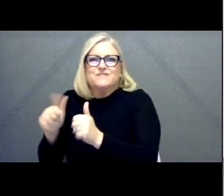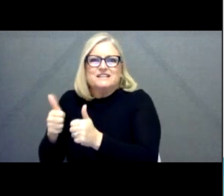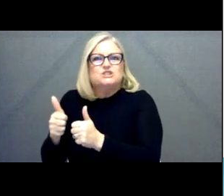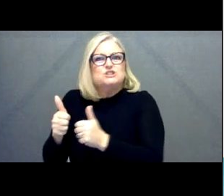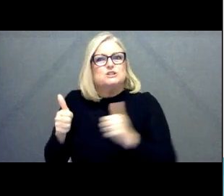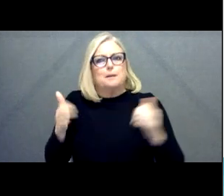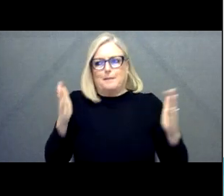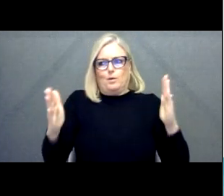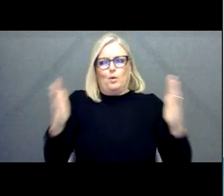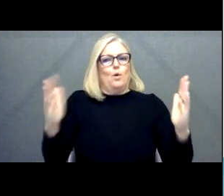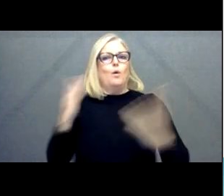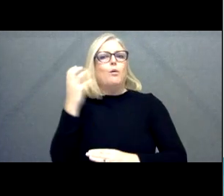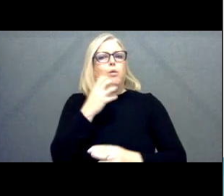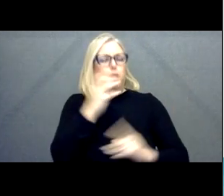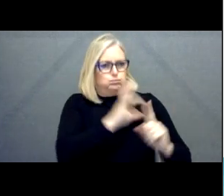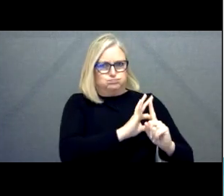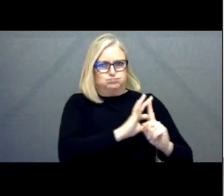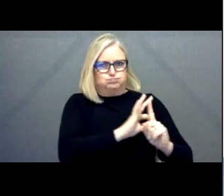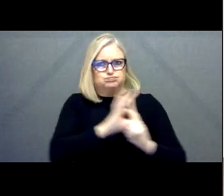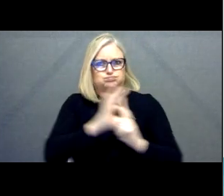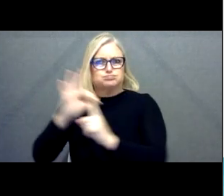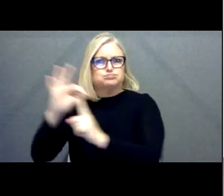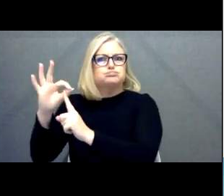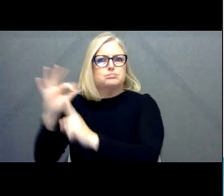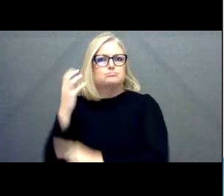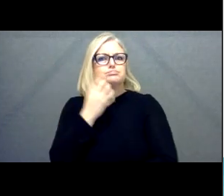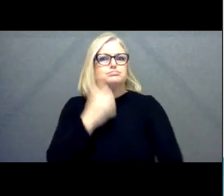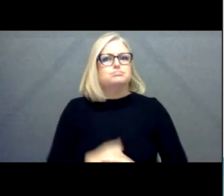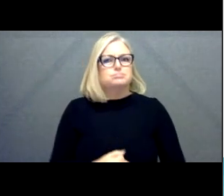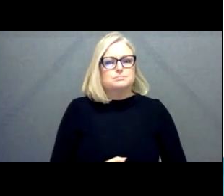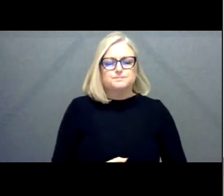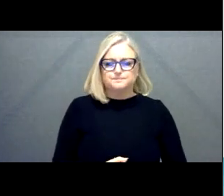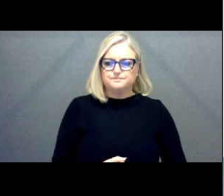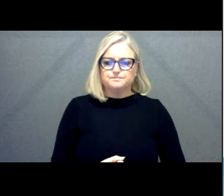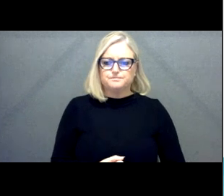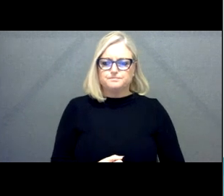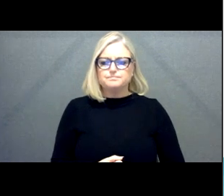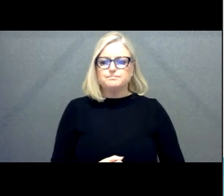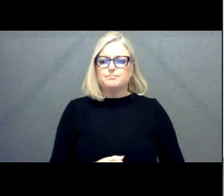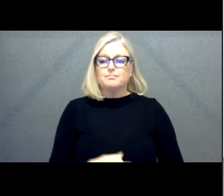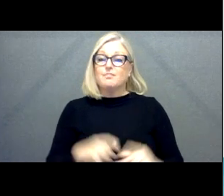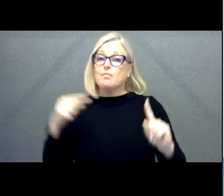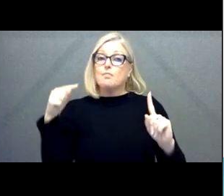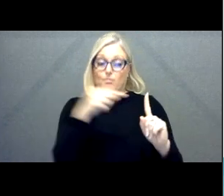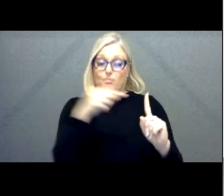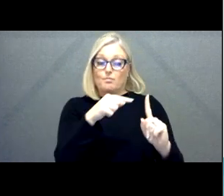to what you might see in mainstream Court the participant was sentenced to a 12-month probation